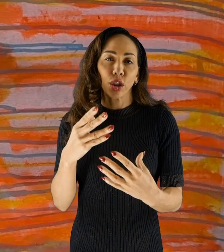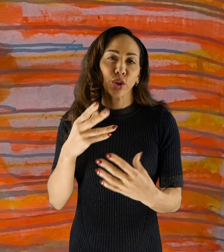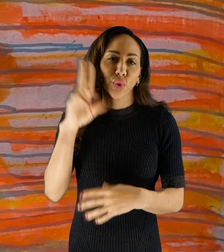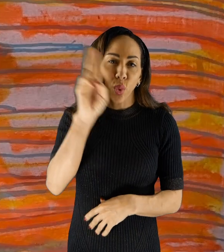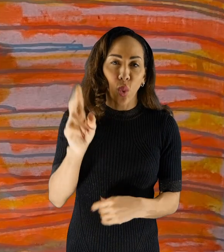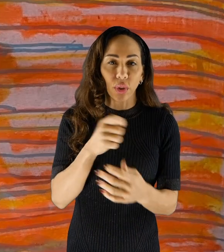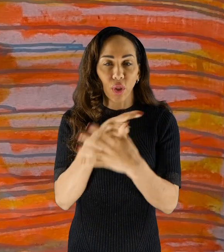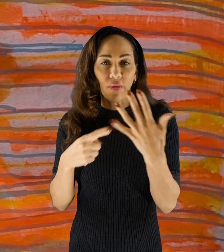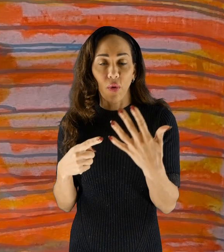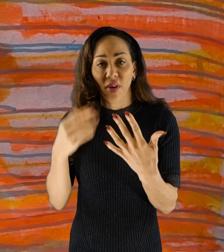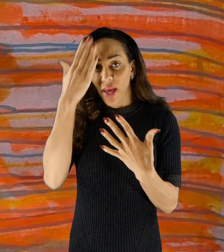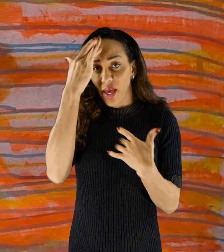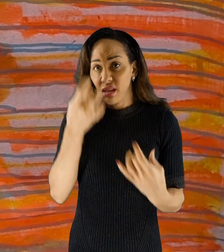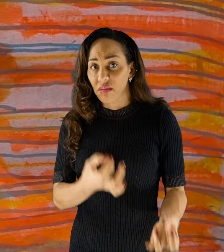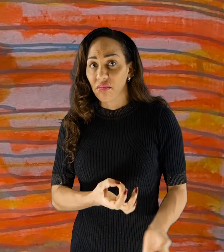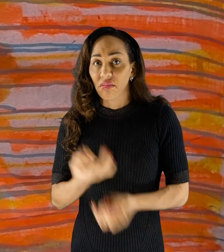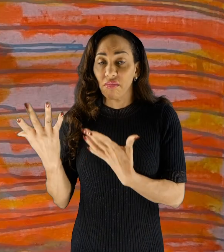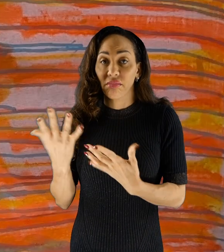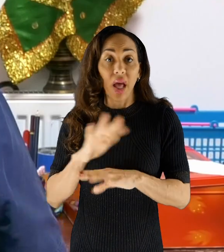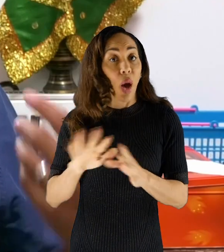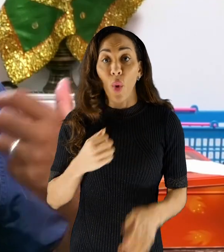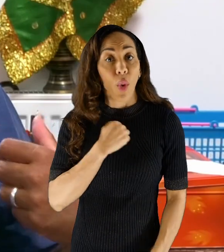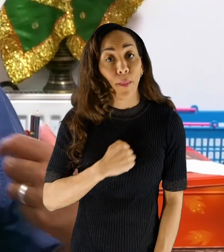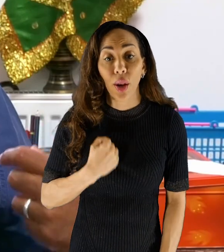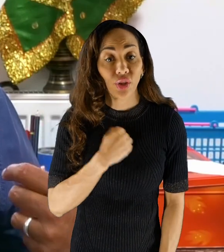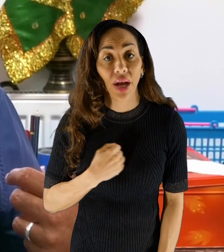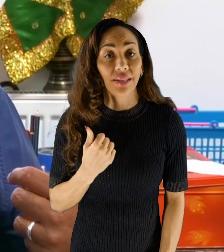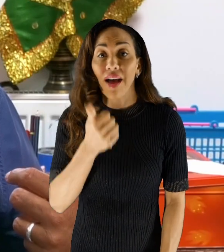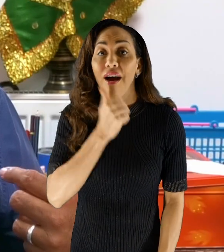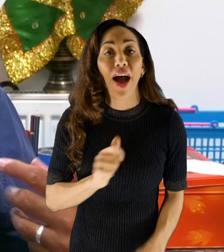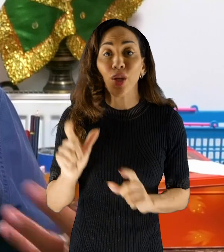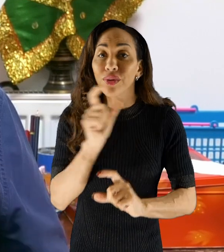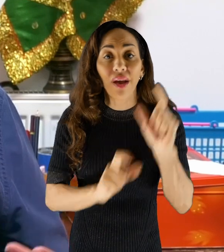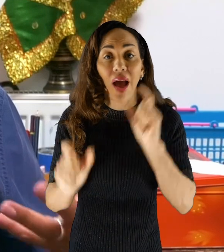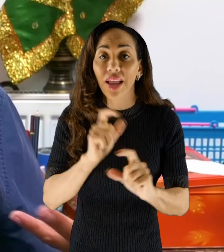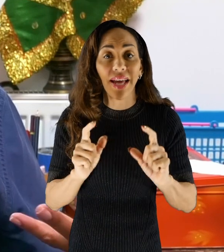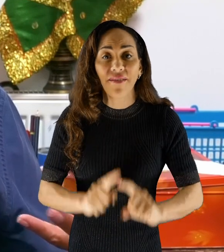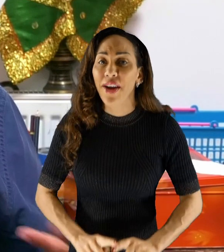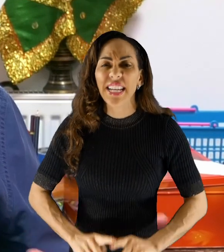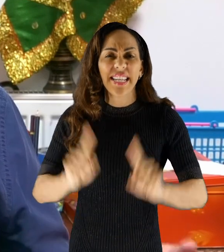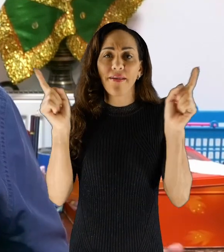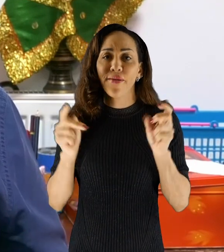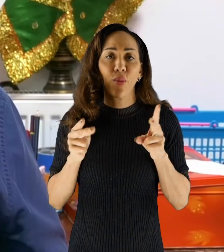uses colour in a very unapologetic way. Colour is a really important part of me. I'd say it's kind of a bigger part of my